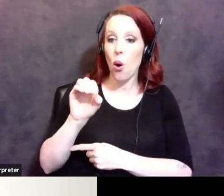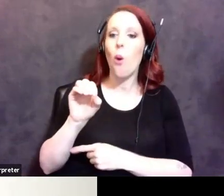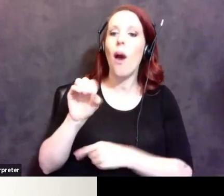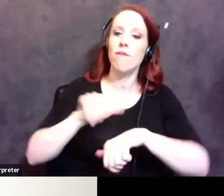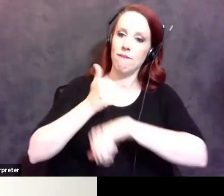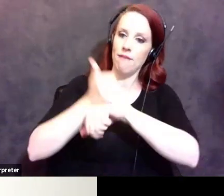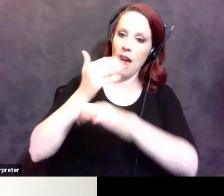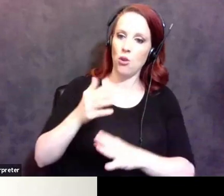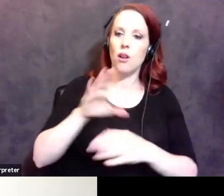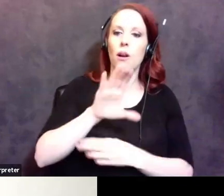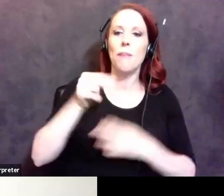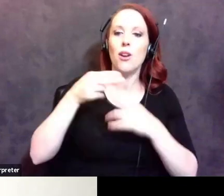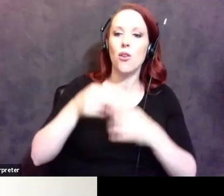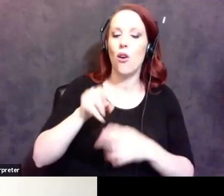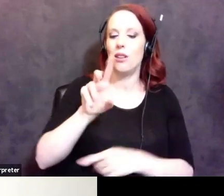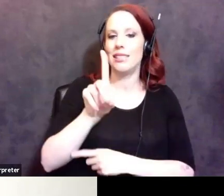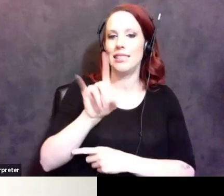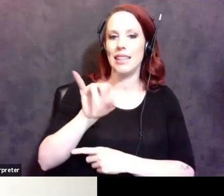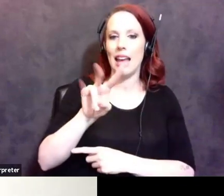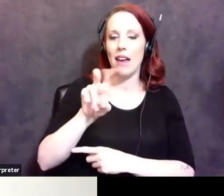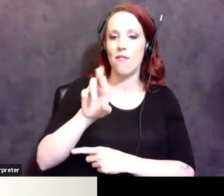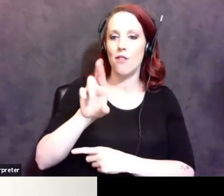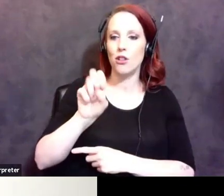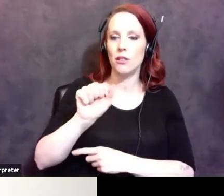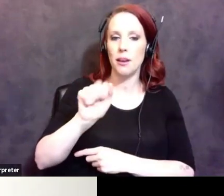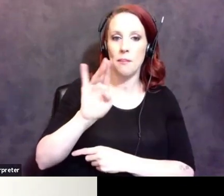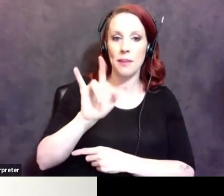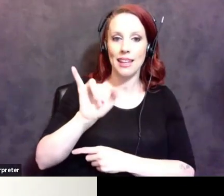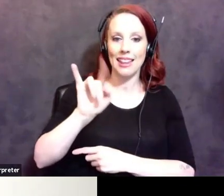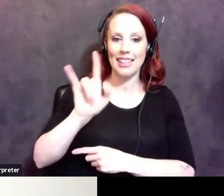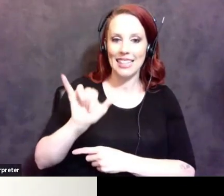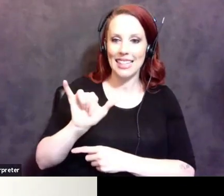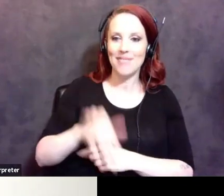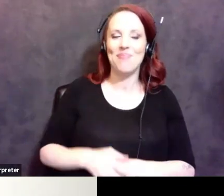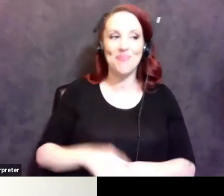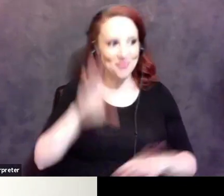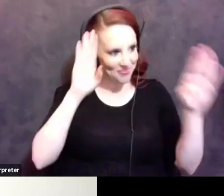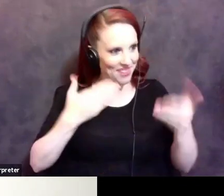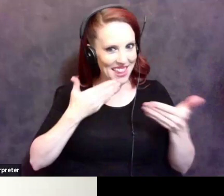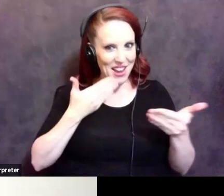Hi, thanks for having me. Great to see everyone joining in the chat.